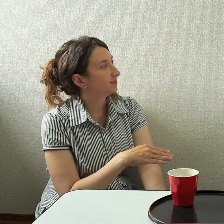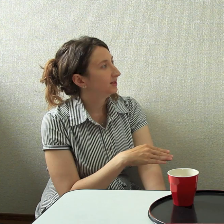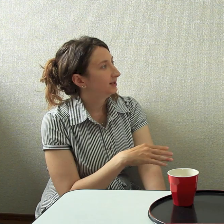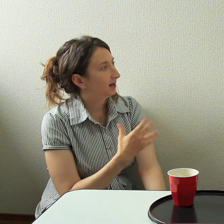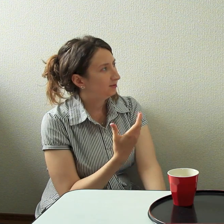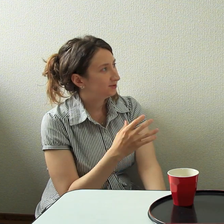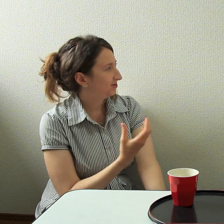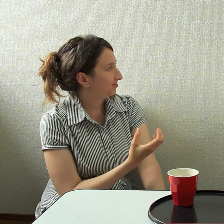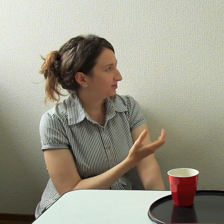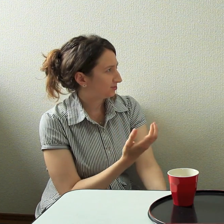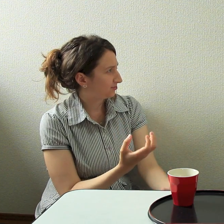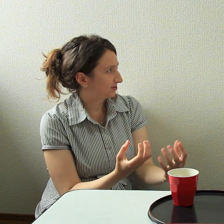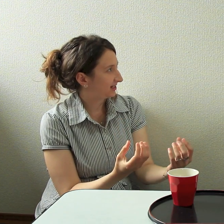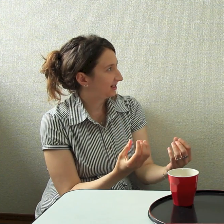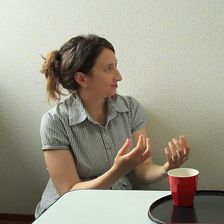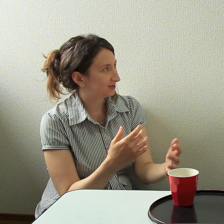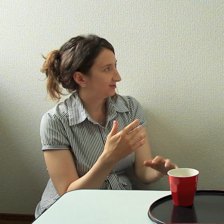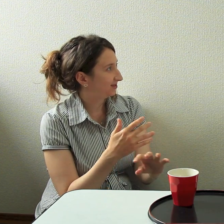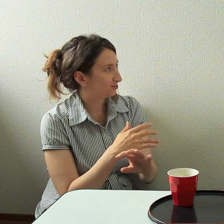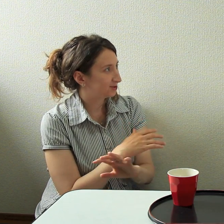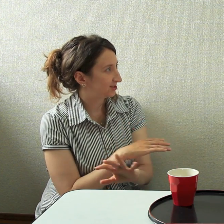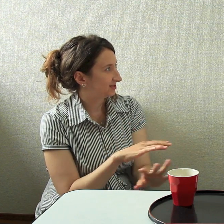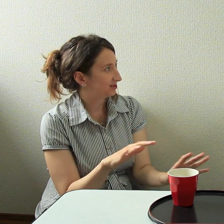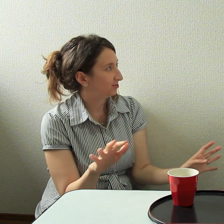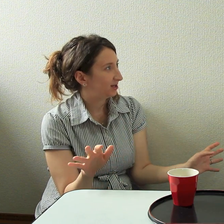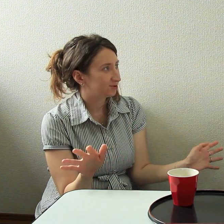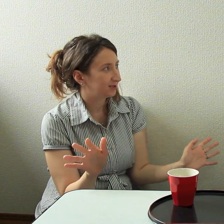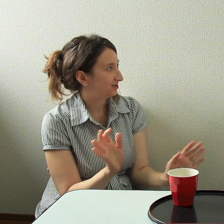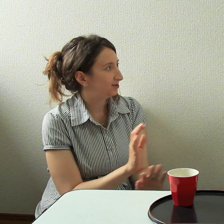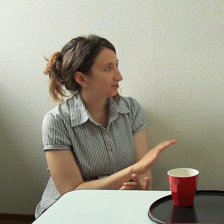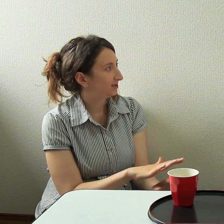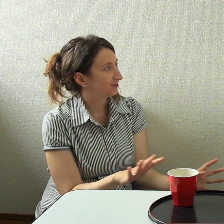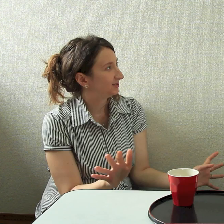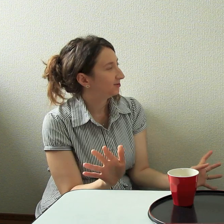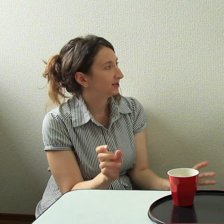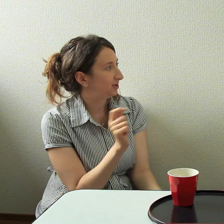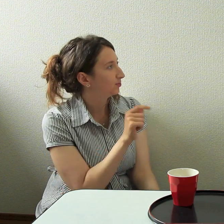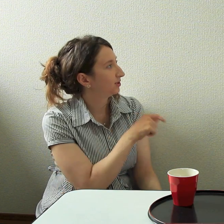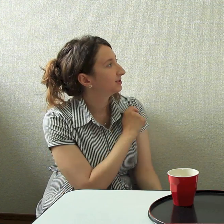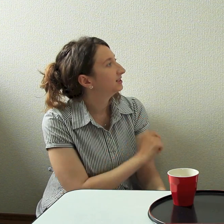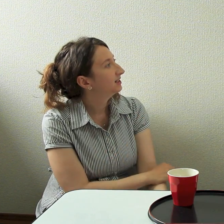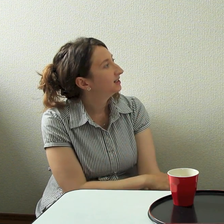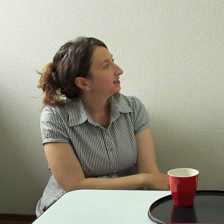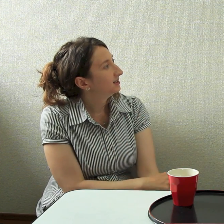Do you remember your first sign or was it just all natural and you can't pinpoint your realization (of sign language)?